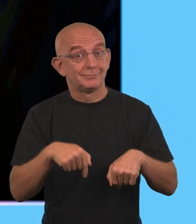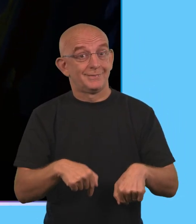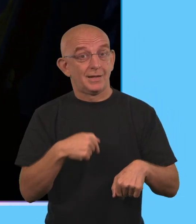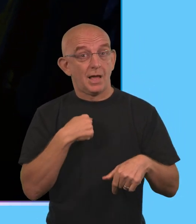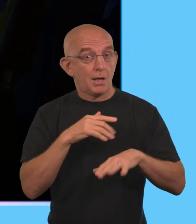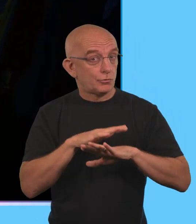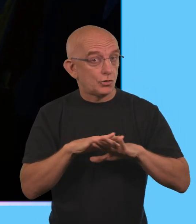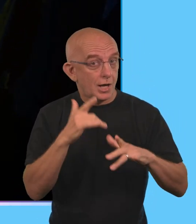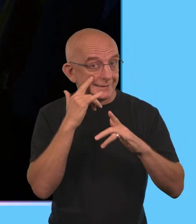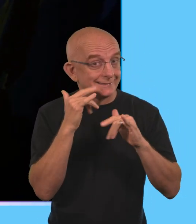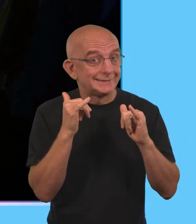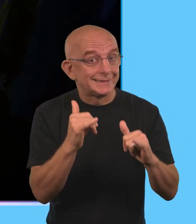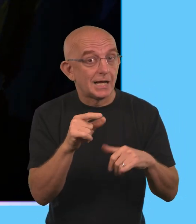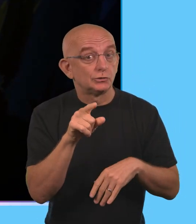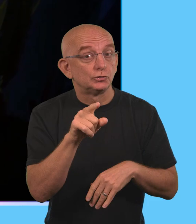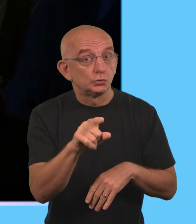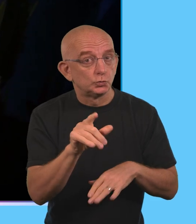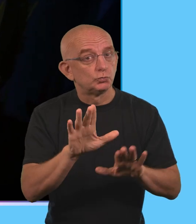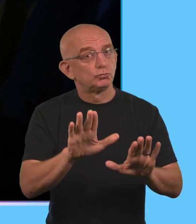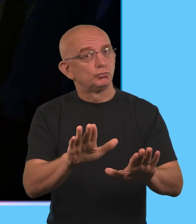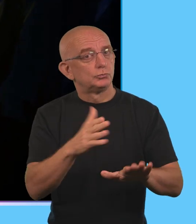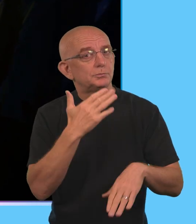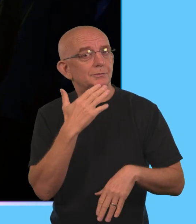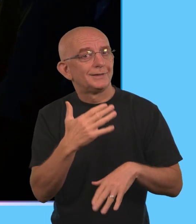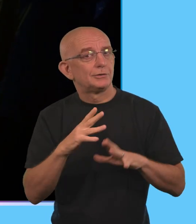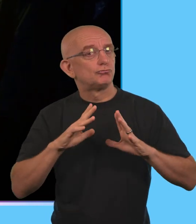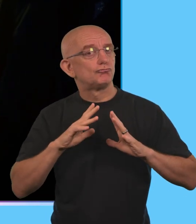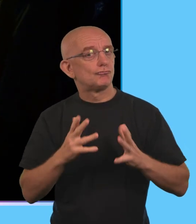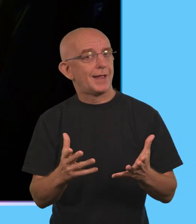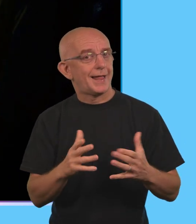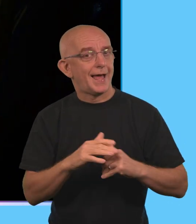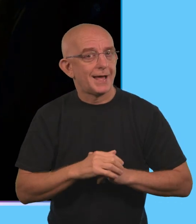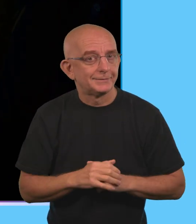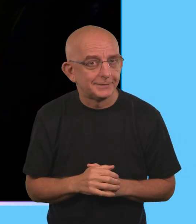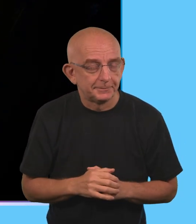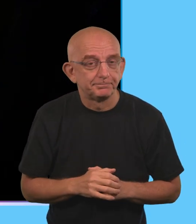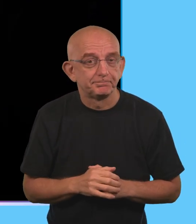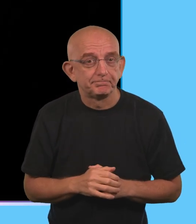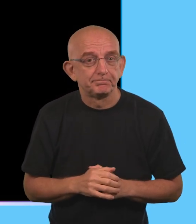I'm not here to test you. Please relax.